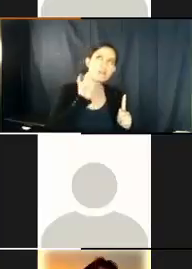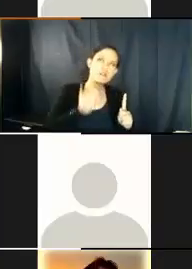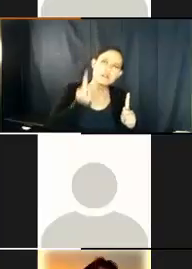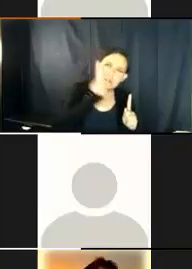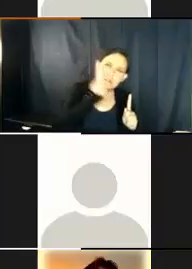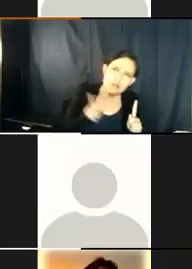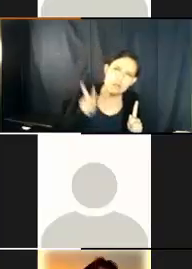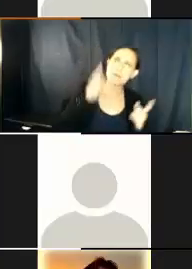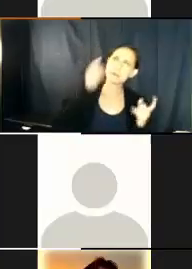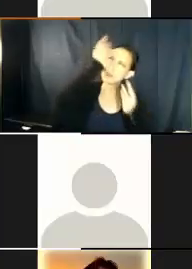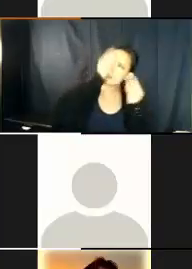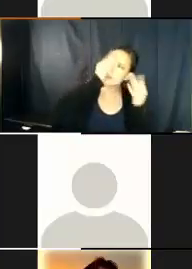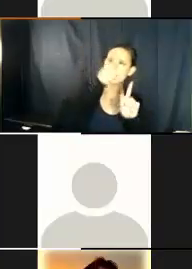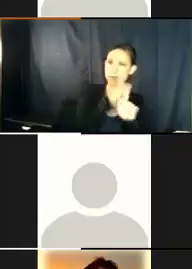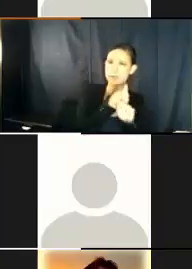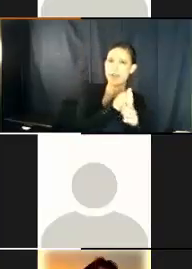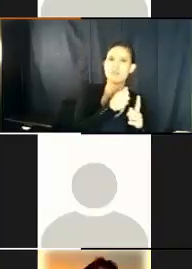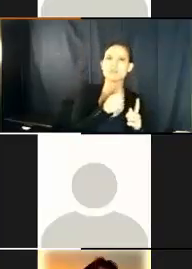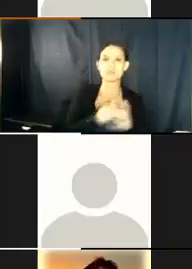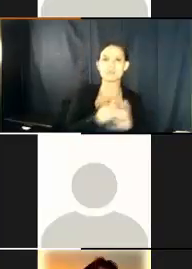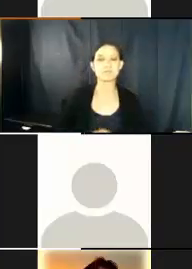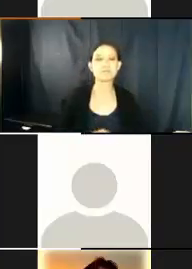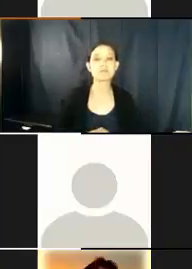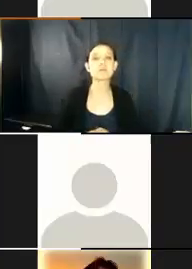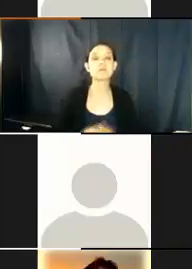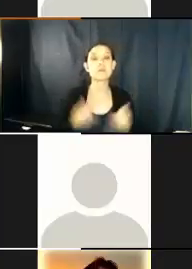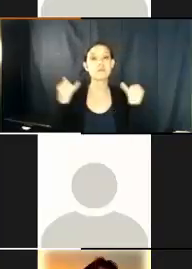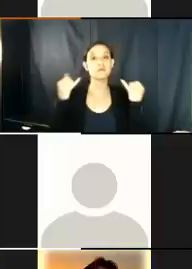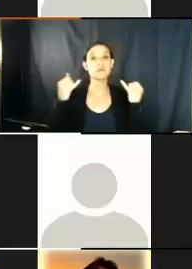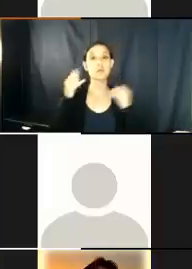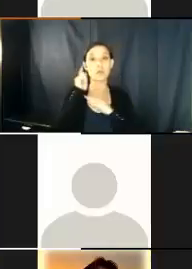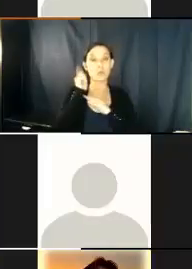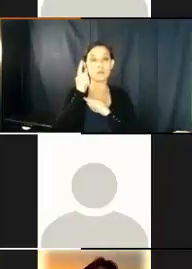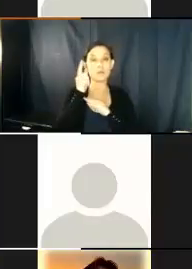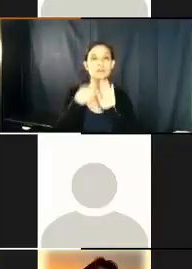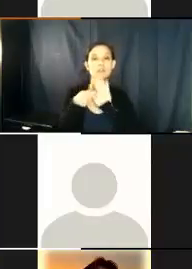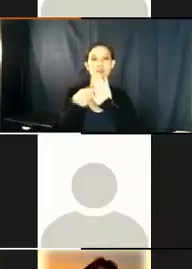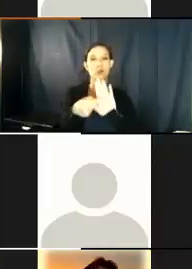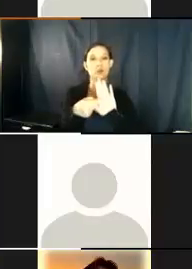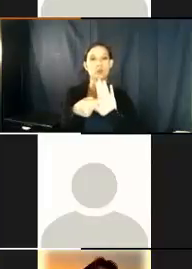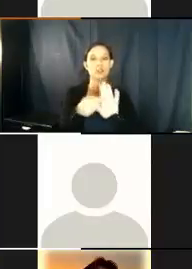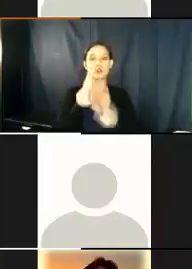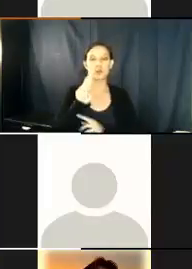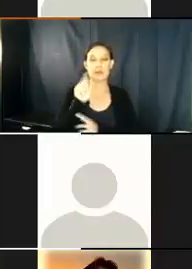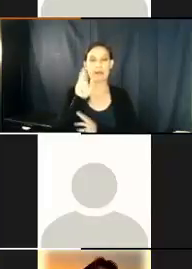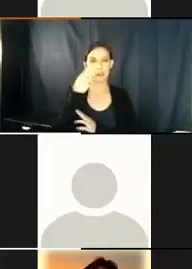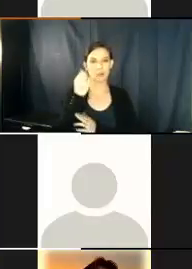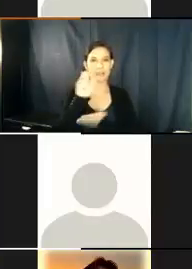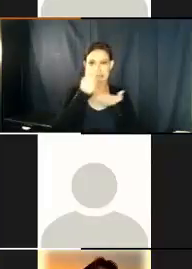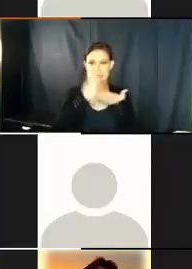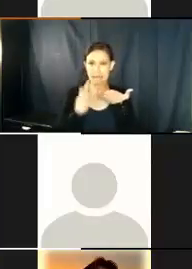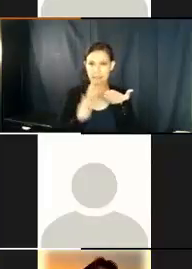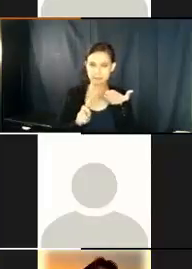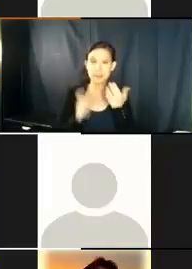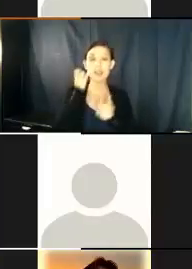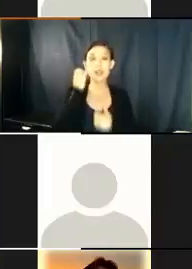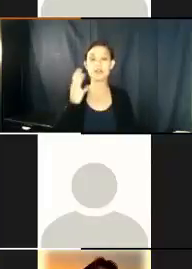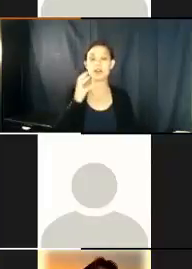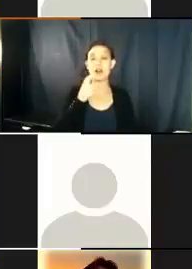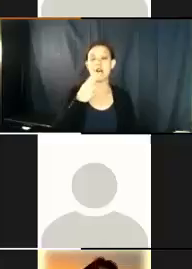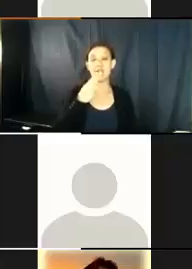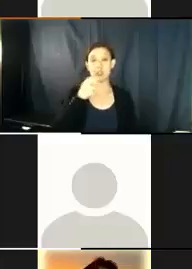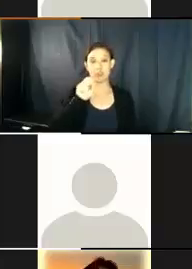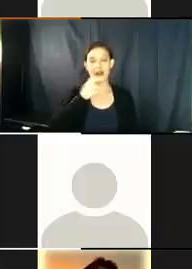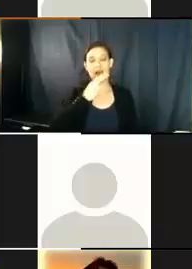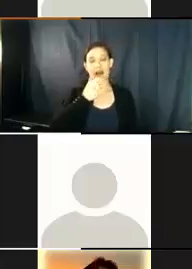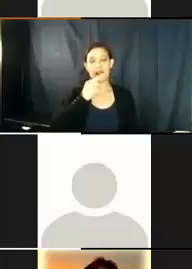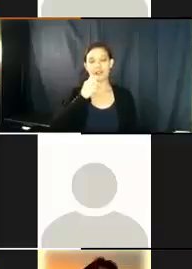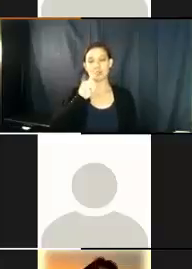So let me take a minute and show you our design here at UT High School and if you go to highschool.utexas.edu,